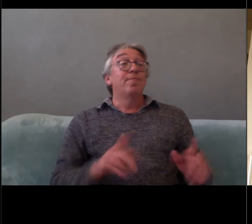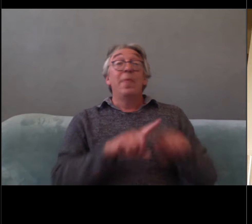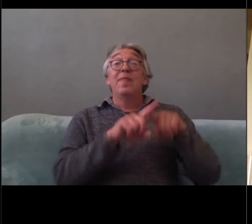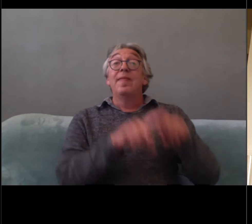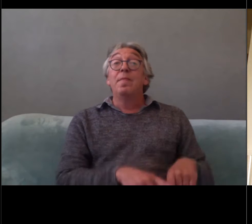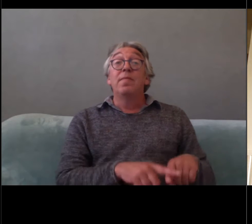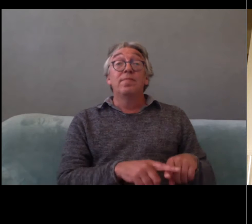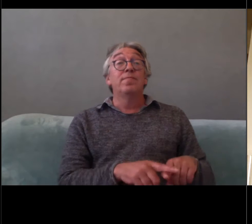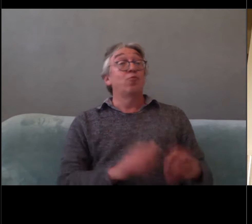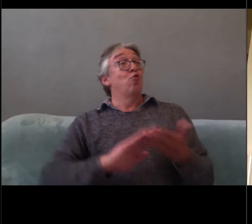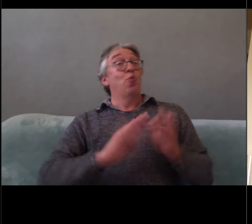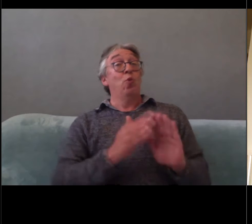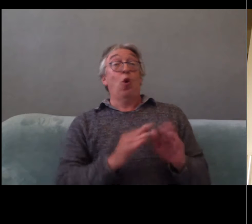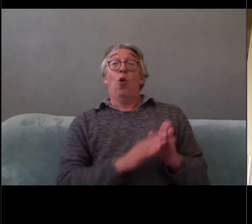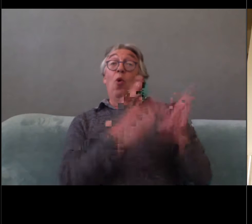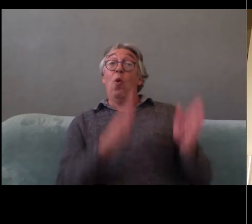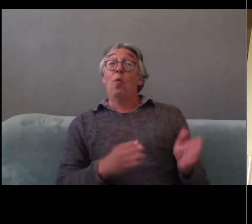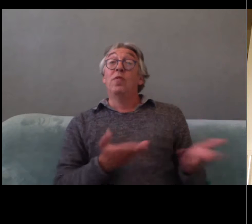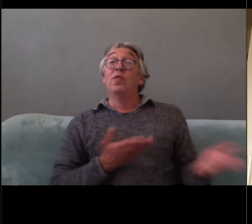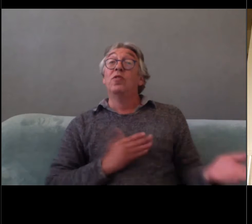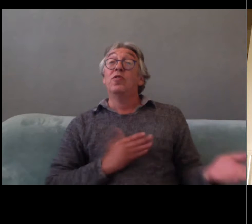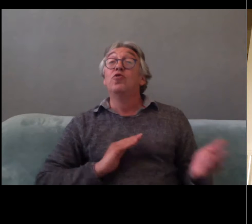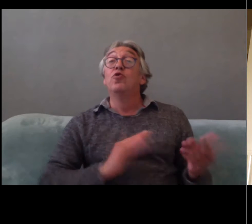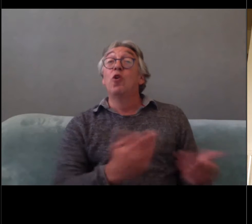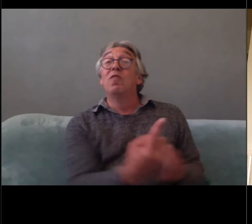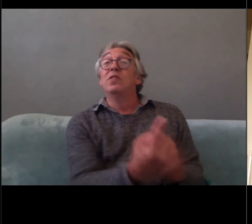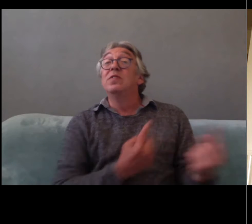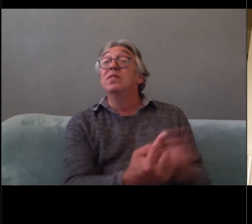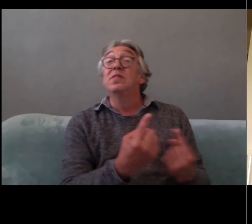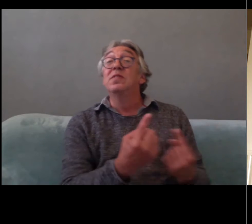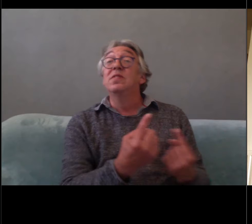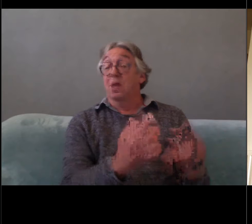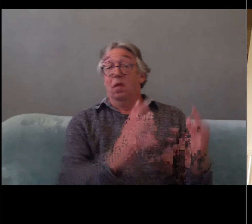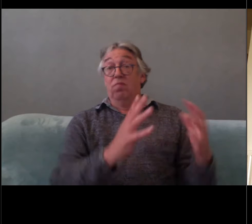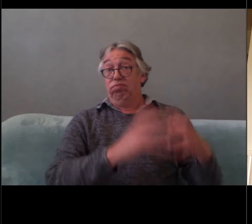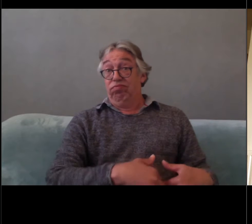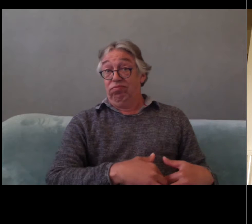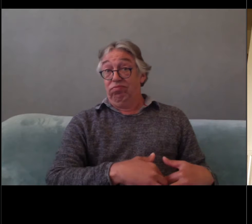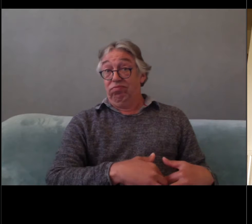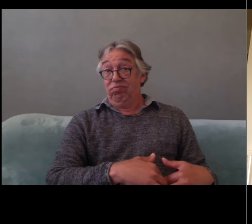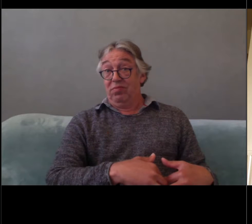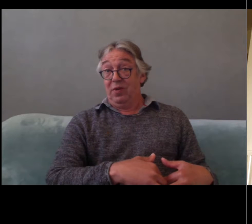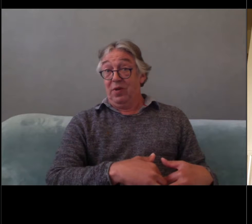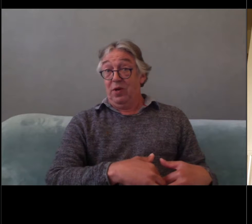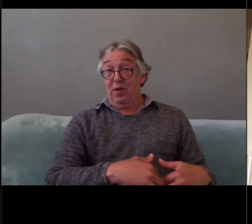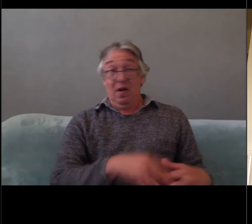the way they have been functioning, shortages of staff, etc.